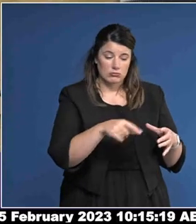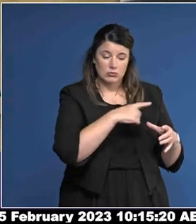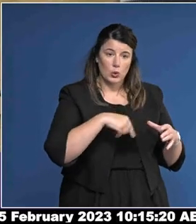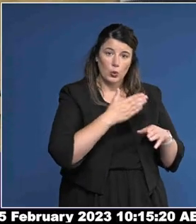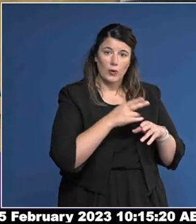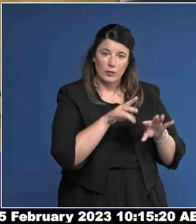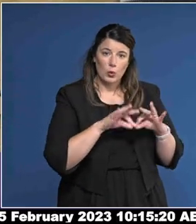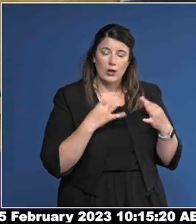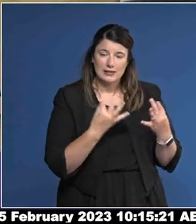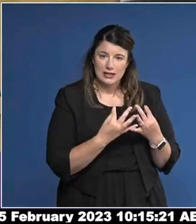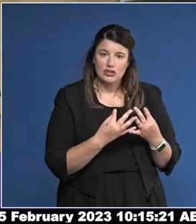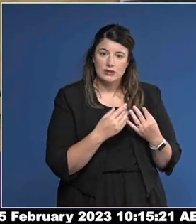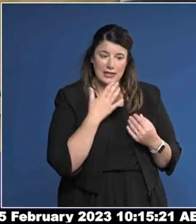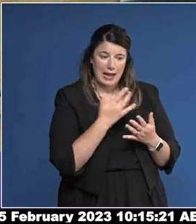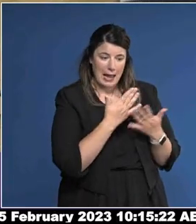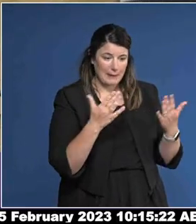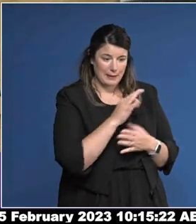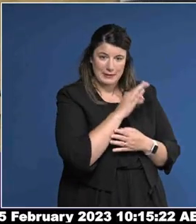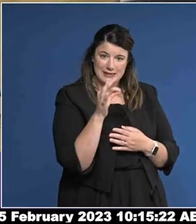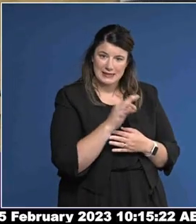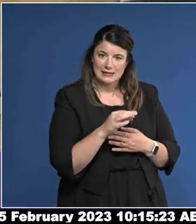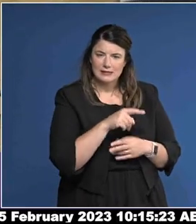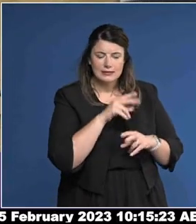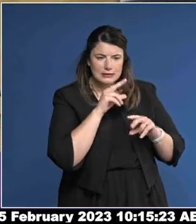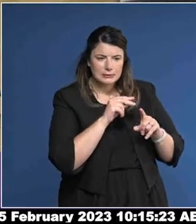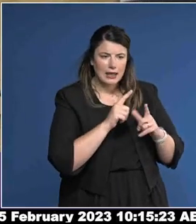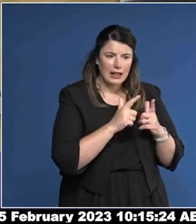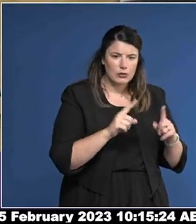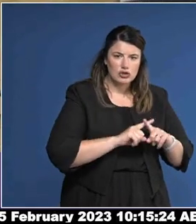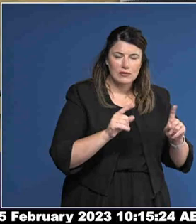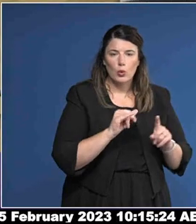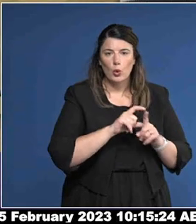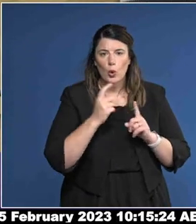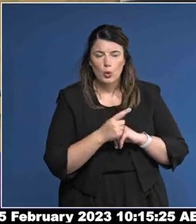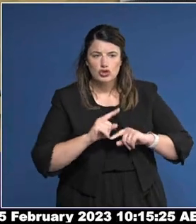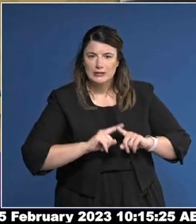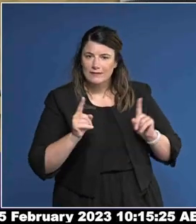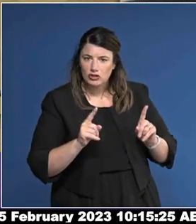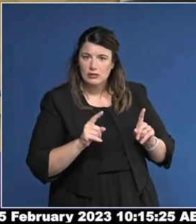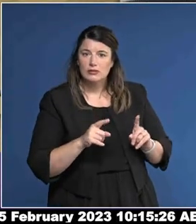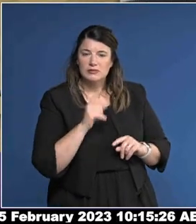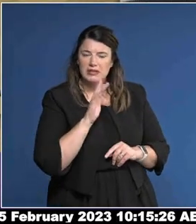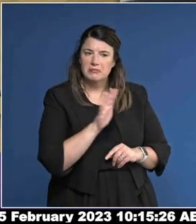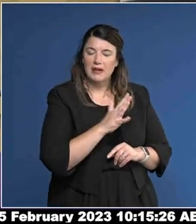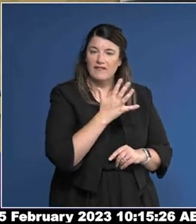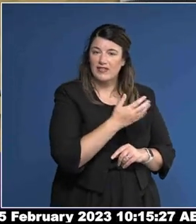of employees who come from culturally and linguistically diverse backgrounds, and you said there are 56. Identified.